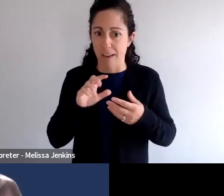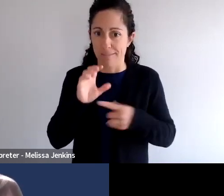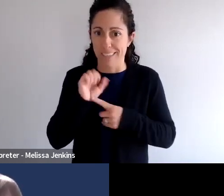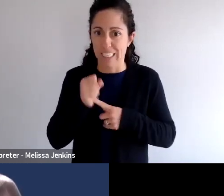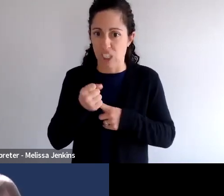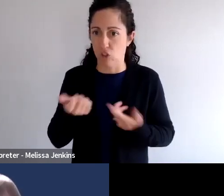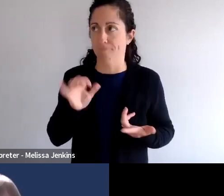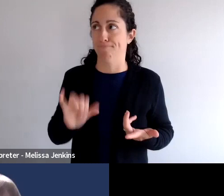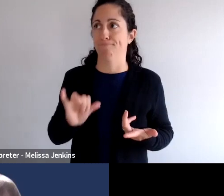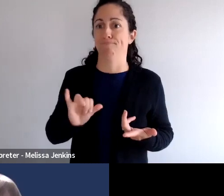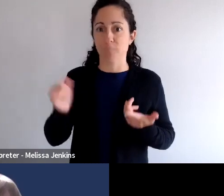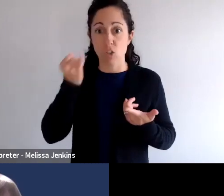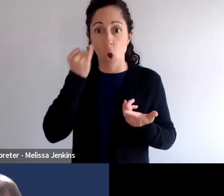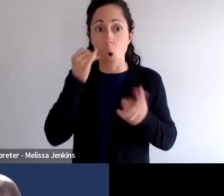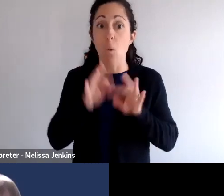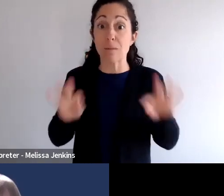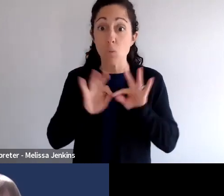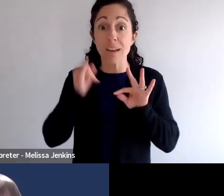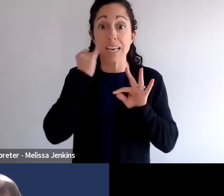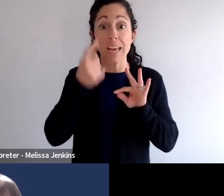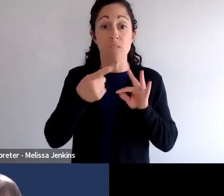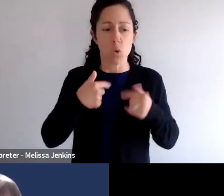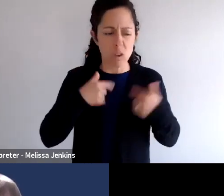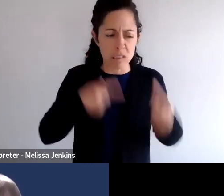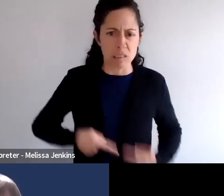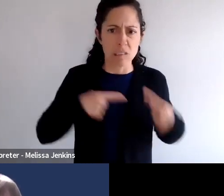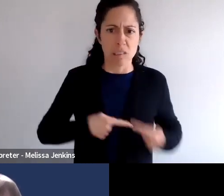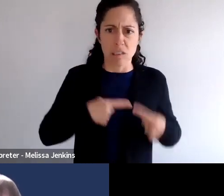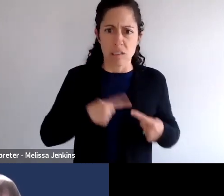that you do report it to us at support@rare-x.org